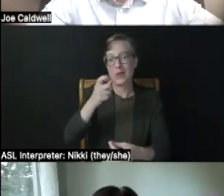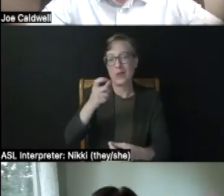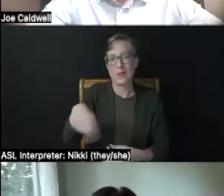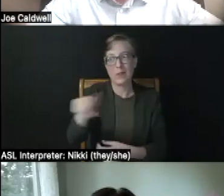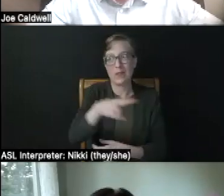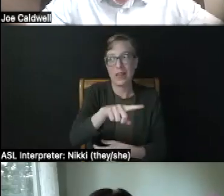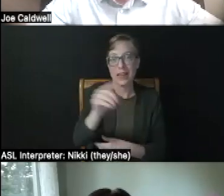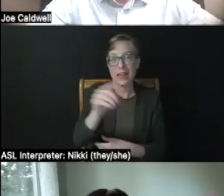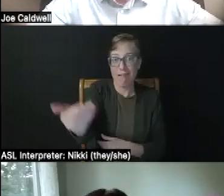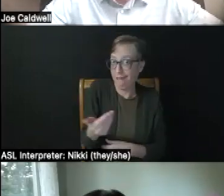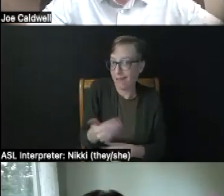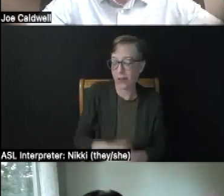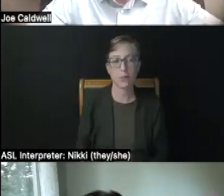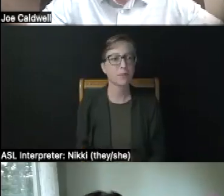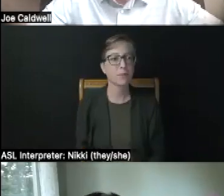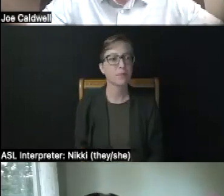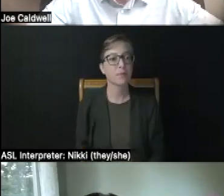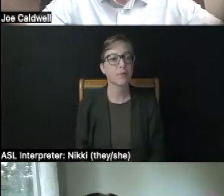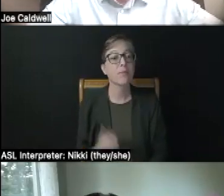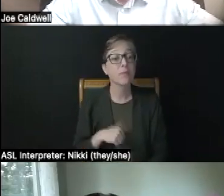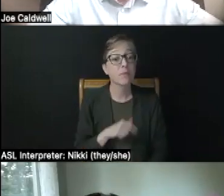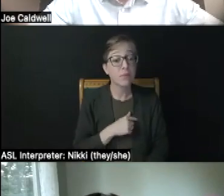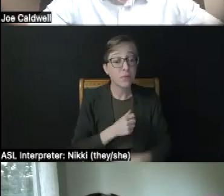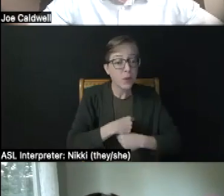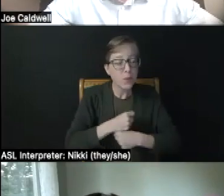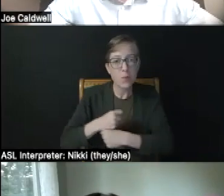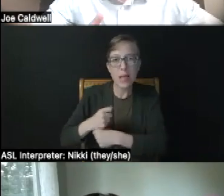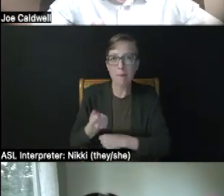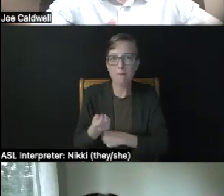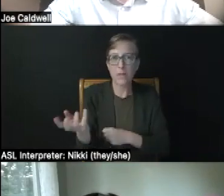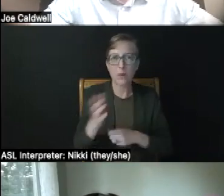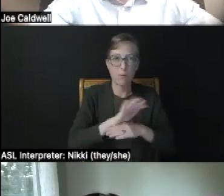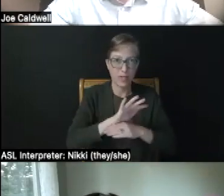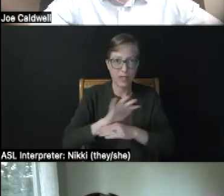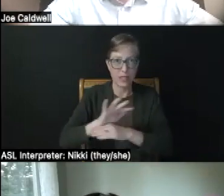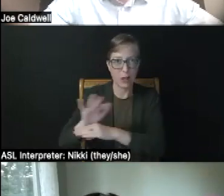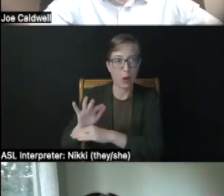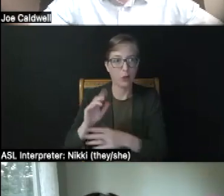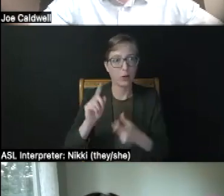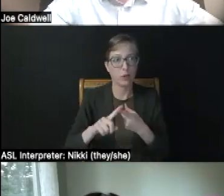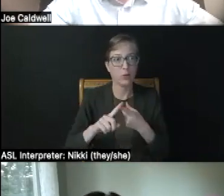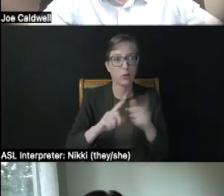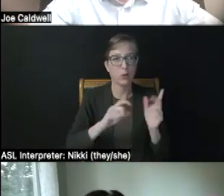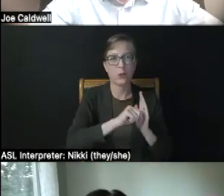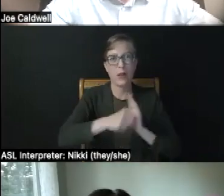a couple videos to highlight the findings and we thought it'd be better to just show